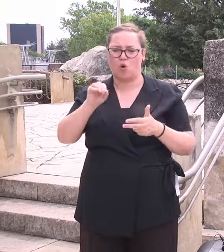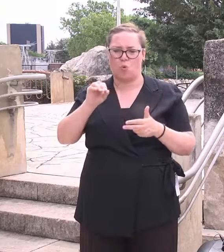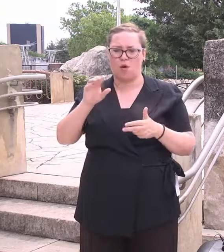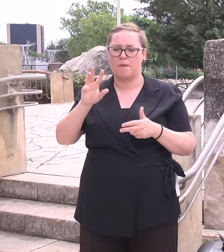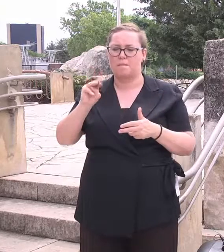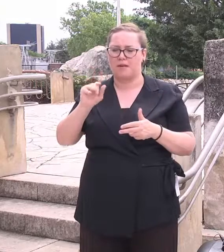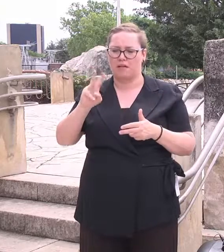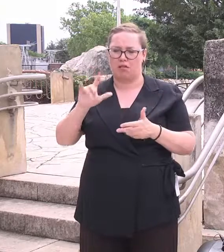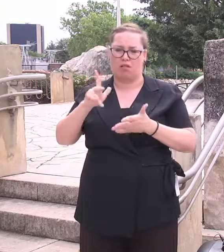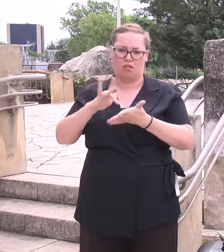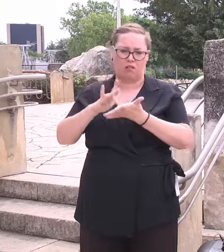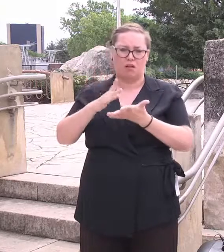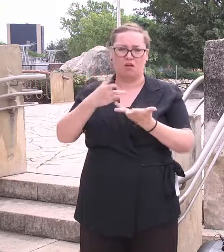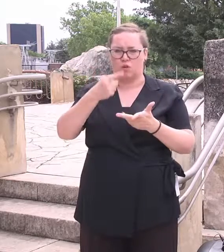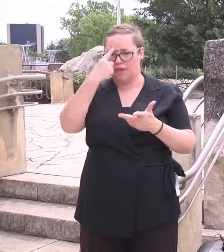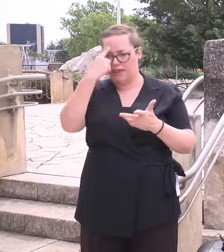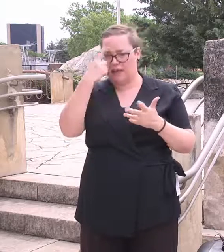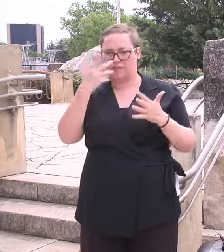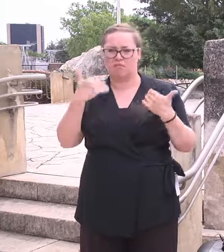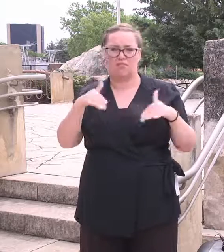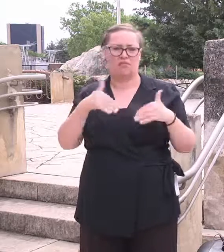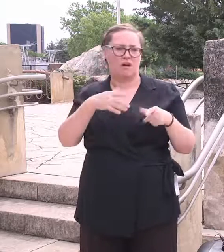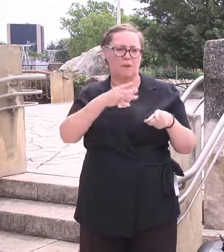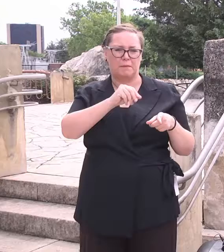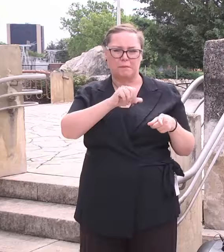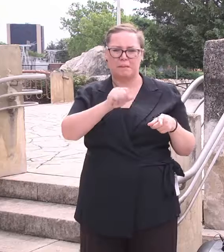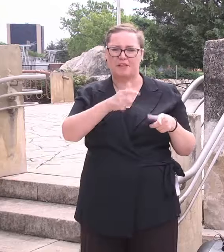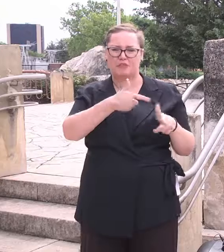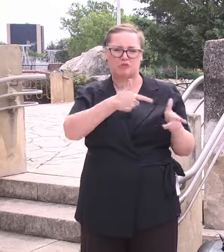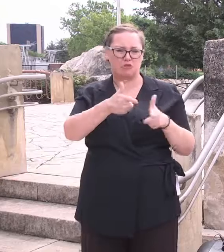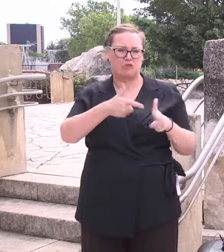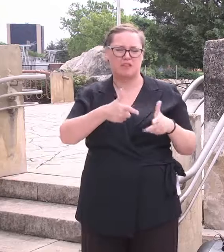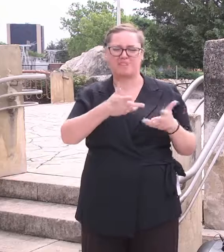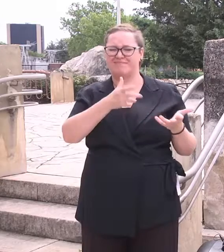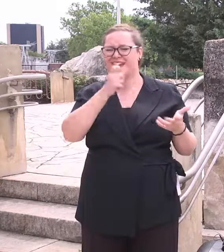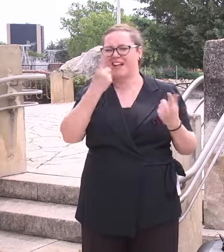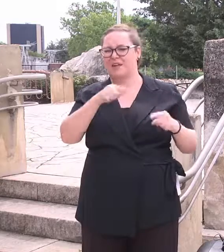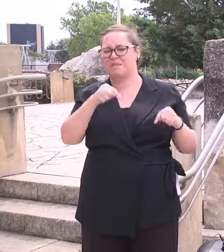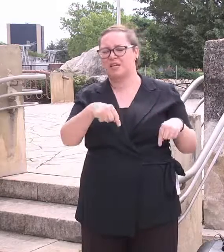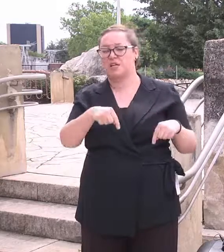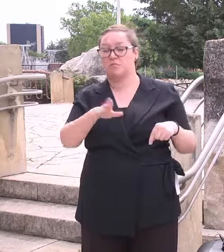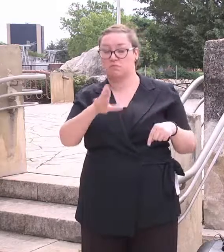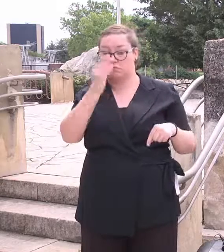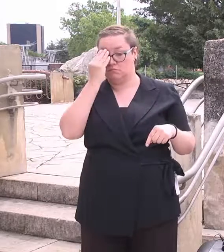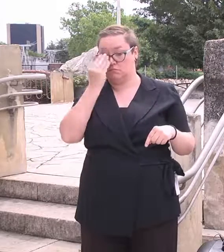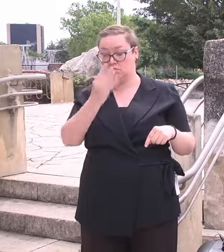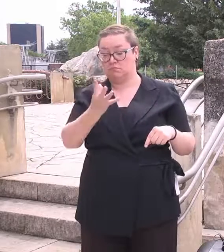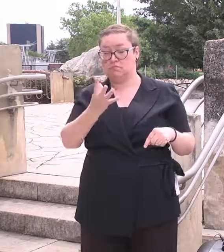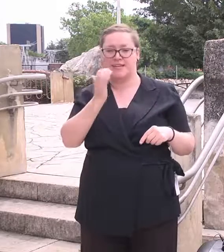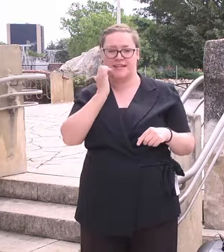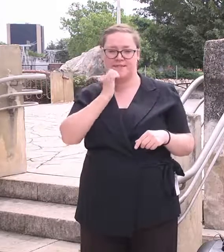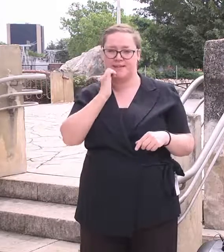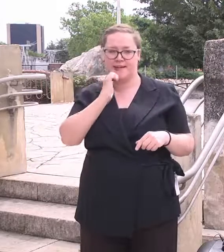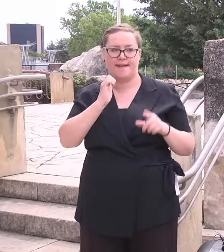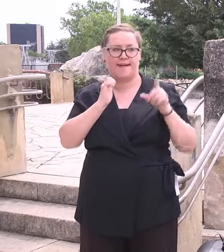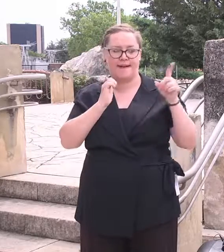and everyone's well that's a mass shooting that's a tragedy that almost never happens I'm not going to see it but I can tell you every day somebody out a Texton has a big piece of metal on them